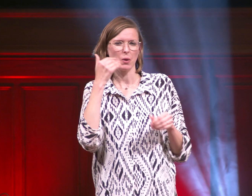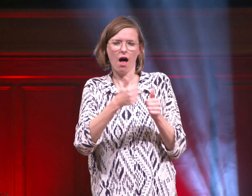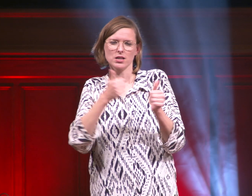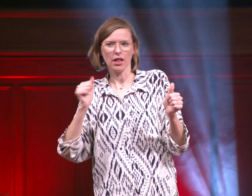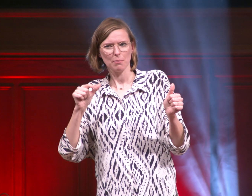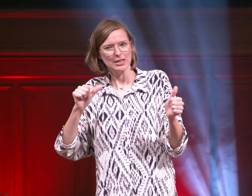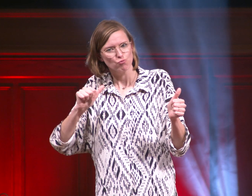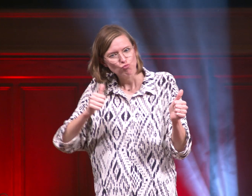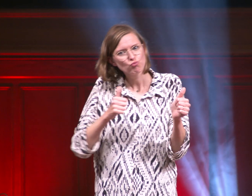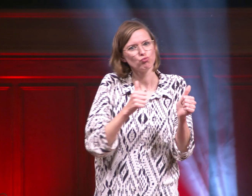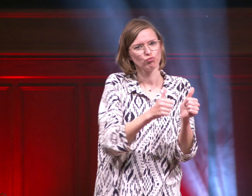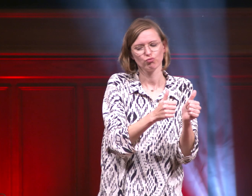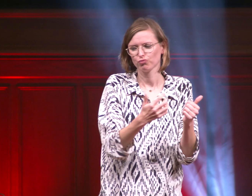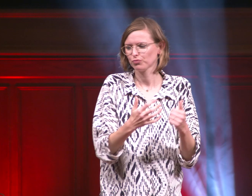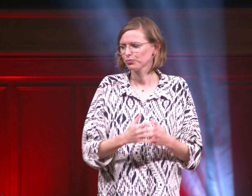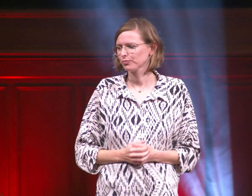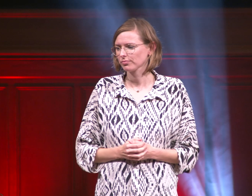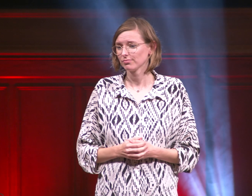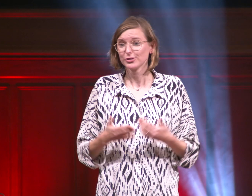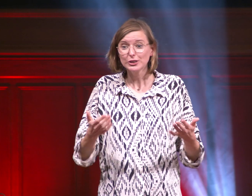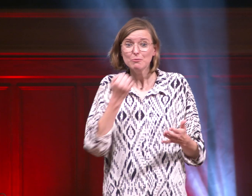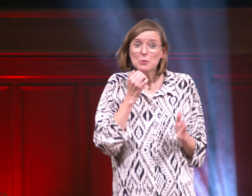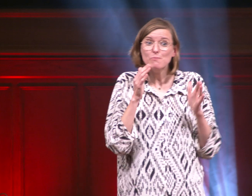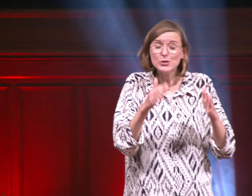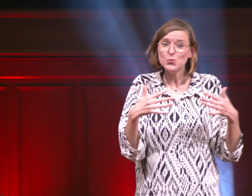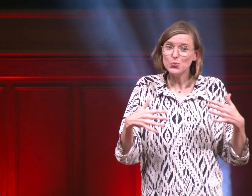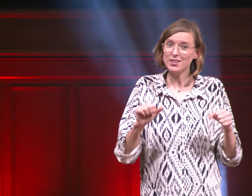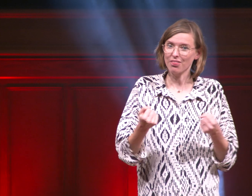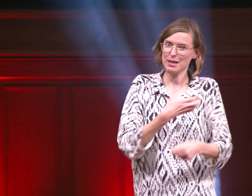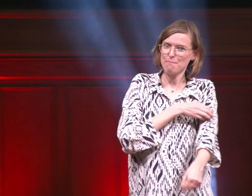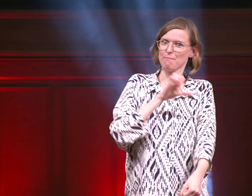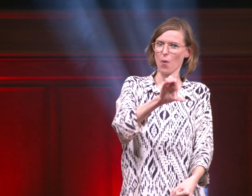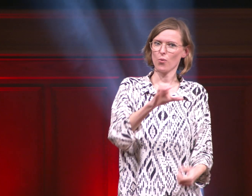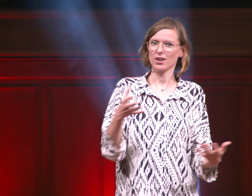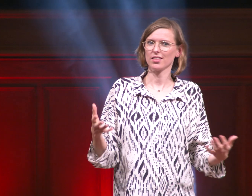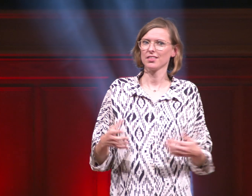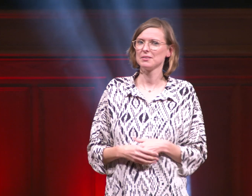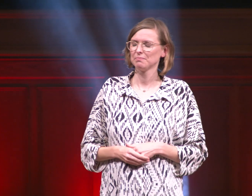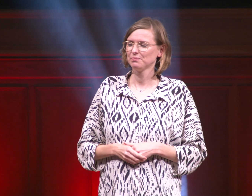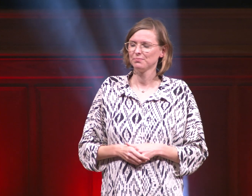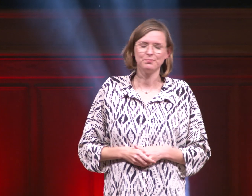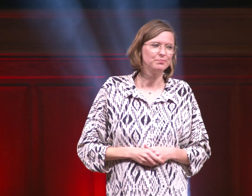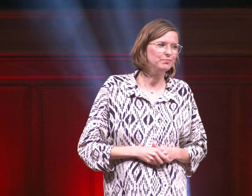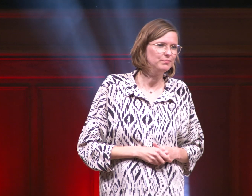That means that the lack of information they have can be remedied by that.